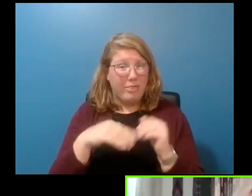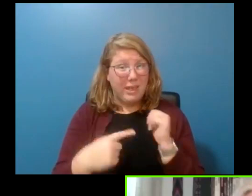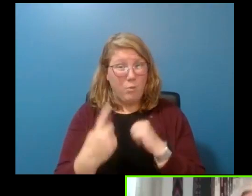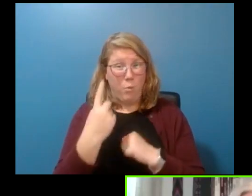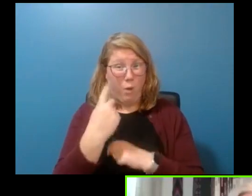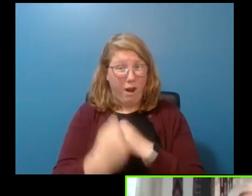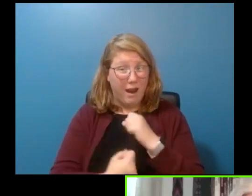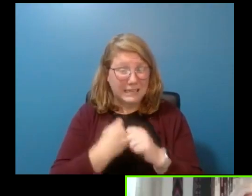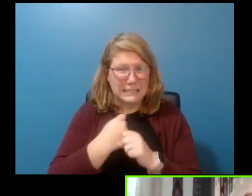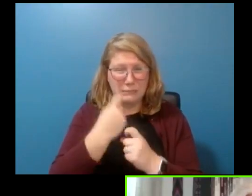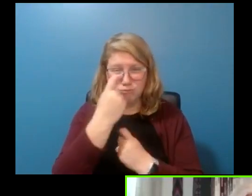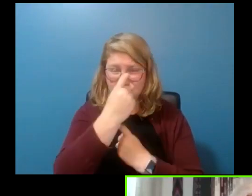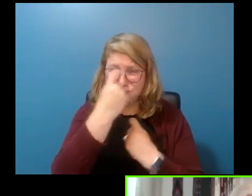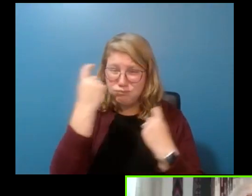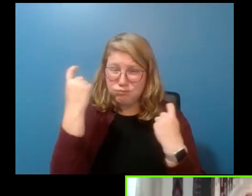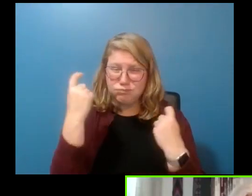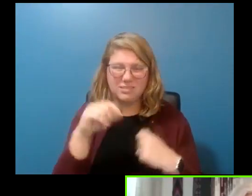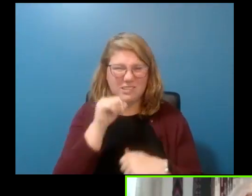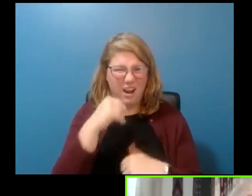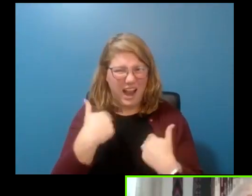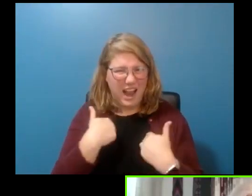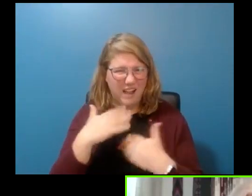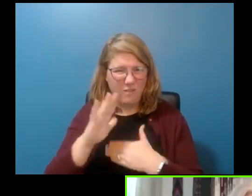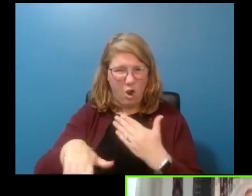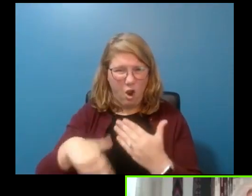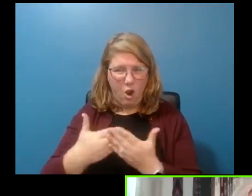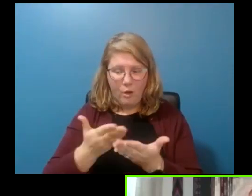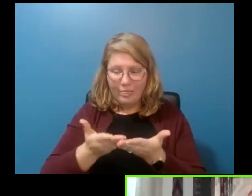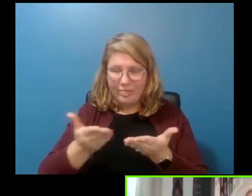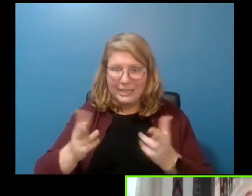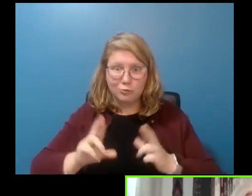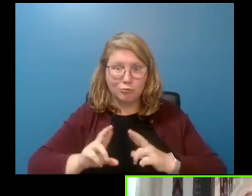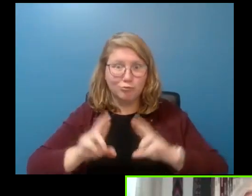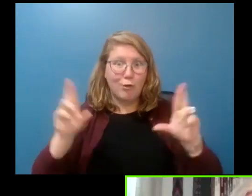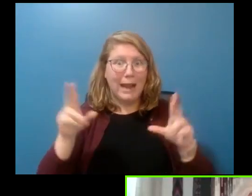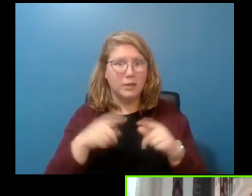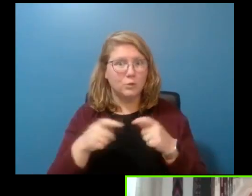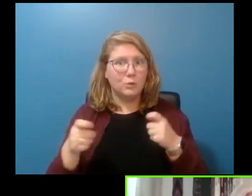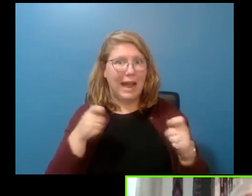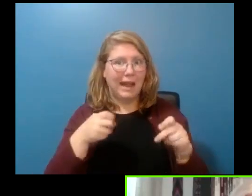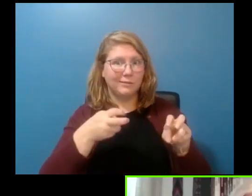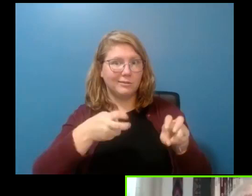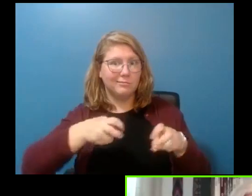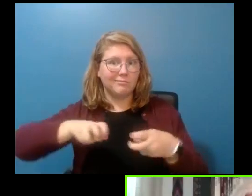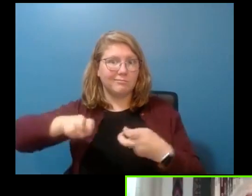So, we have to give people grace and space. I am not going to yell at the person who cuts in